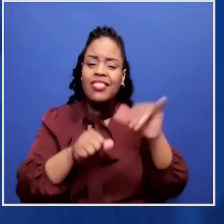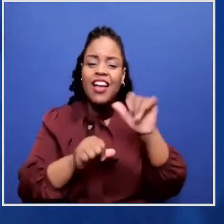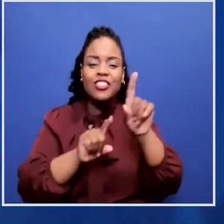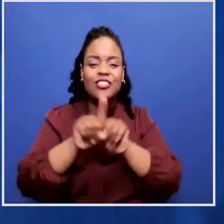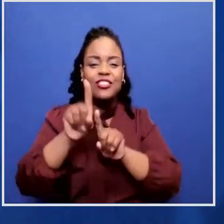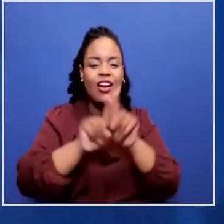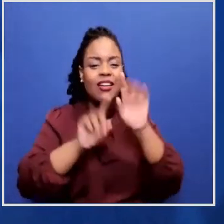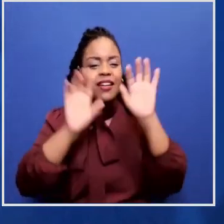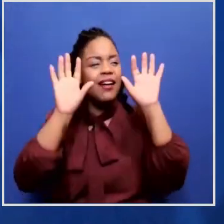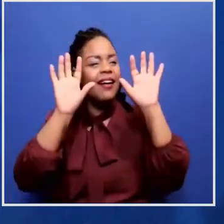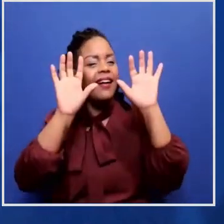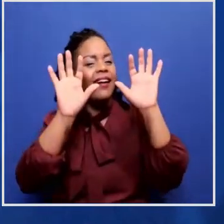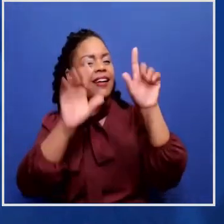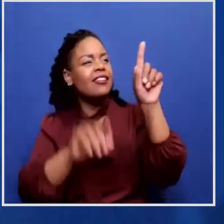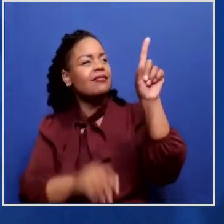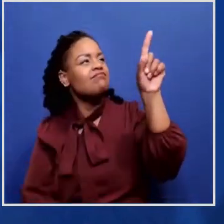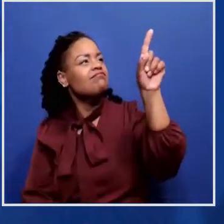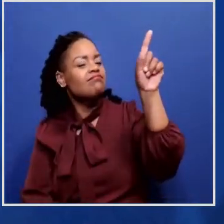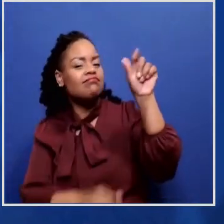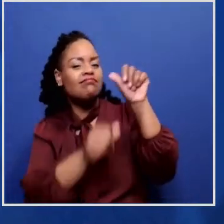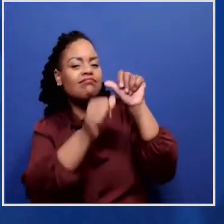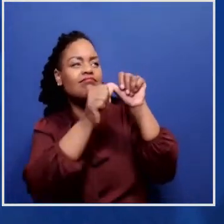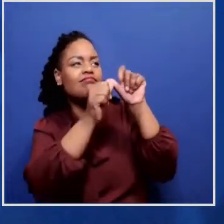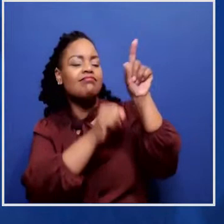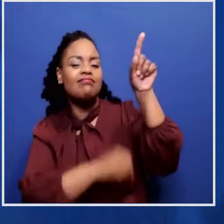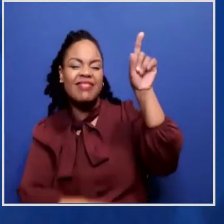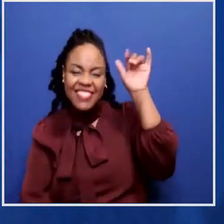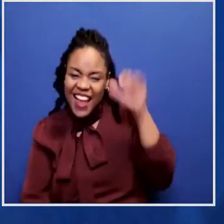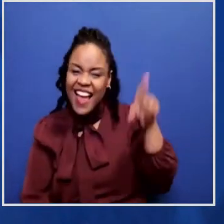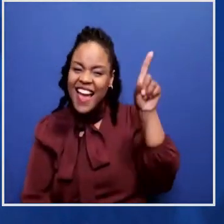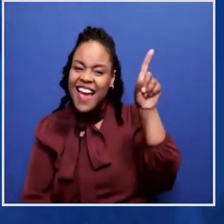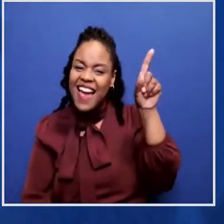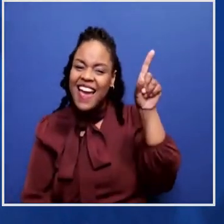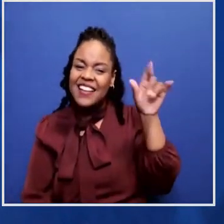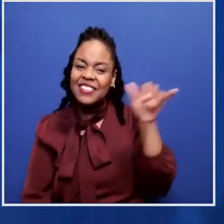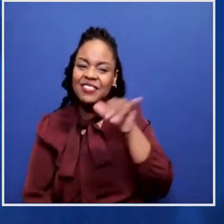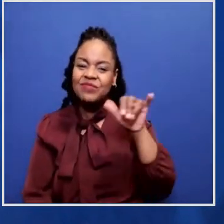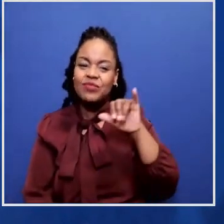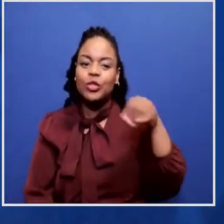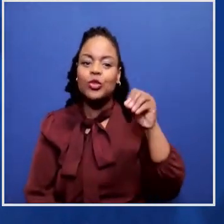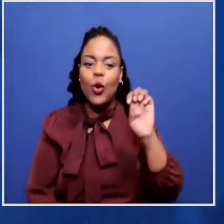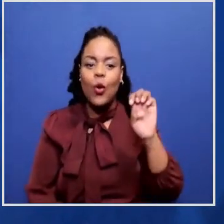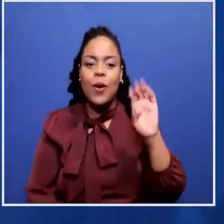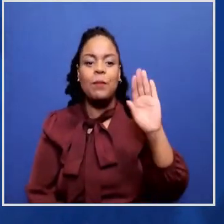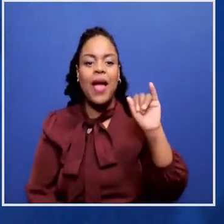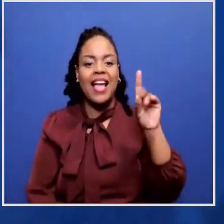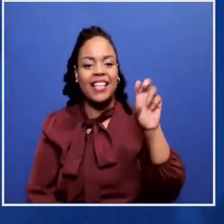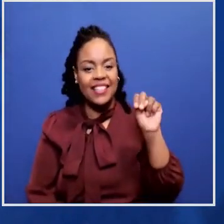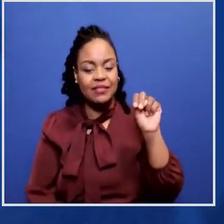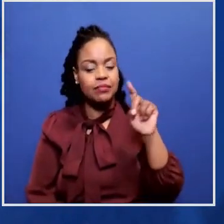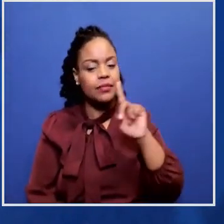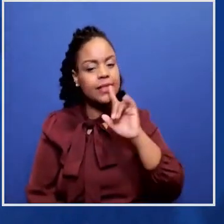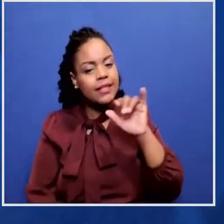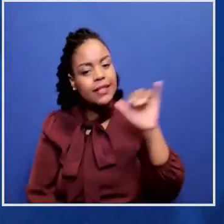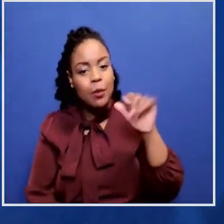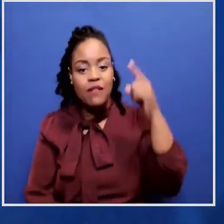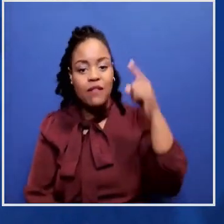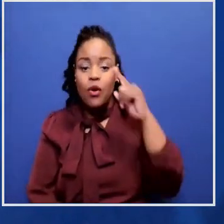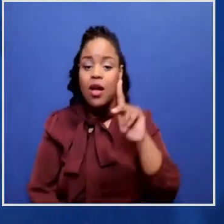A NORTH STAR. THAT IS TRUE FOR JOE BIDEN.